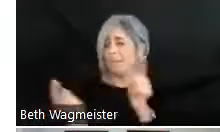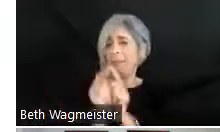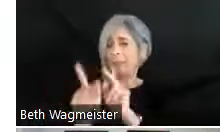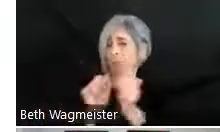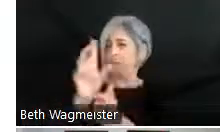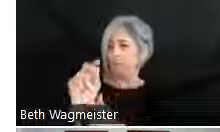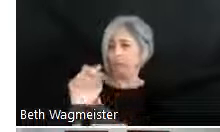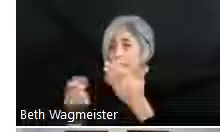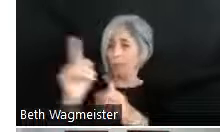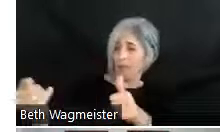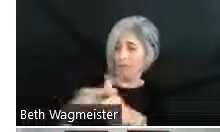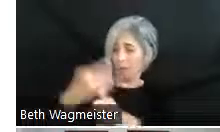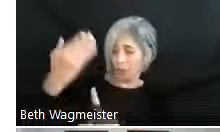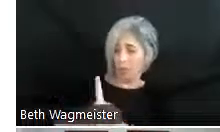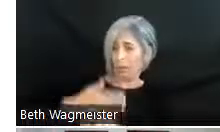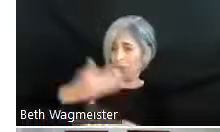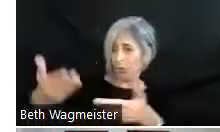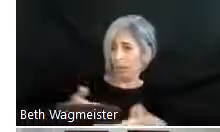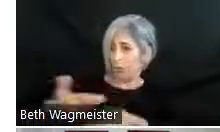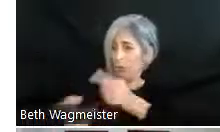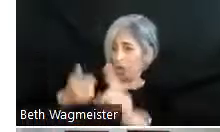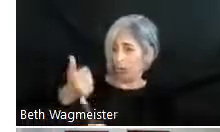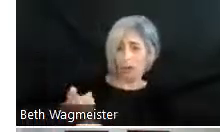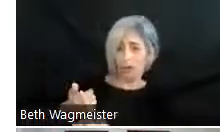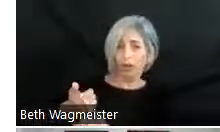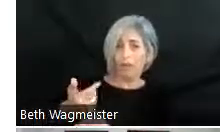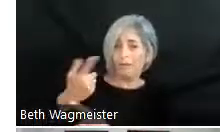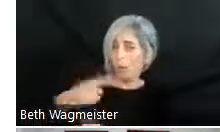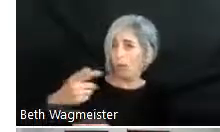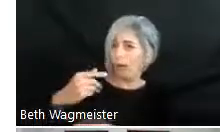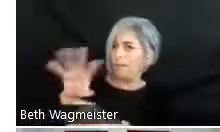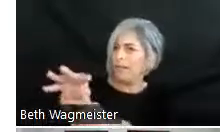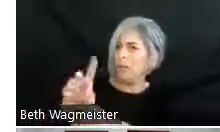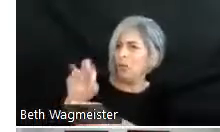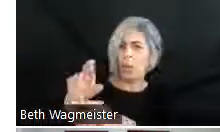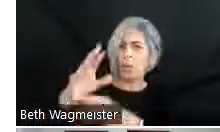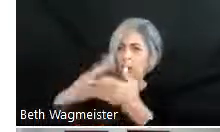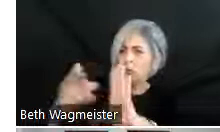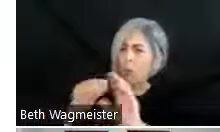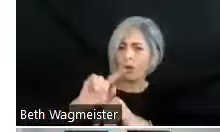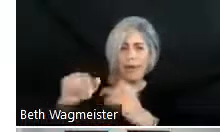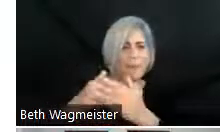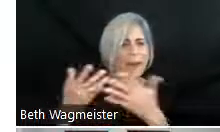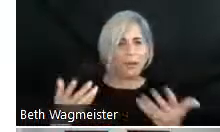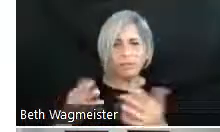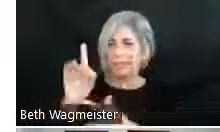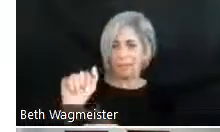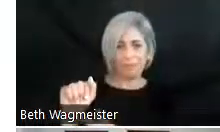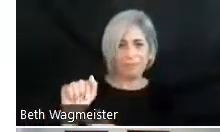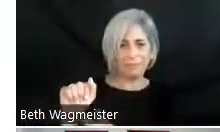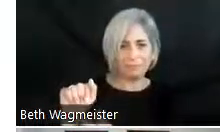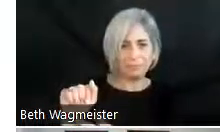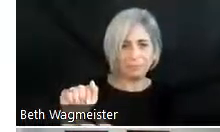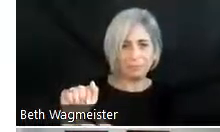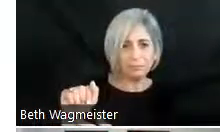the first person to introduce her to a video or story around disability that she's never